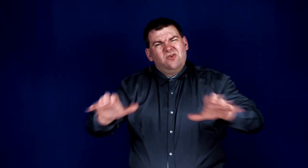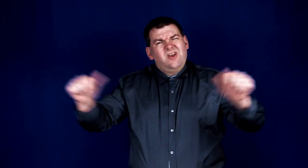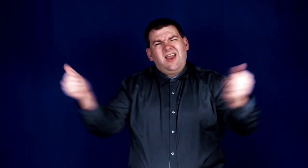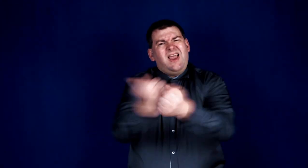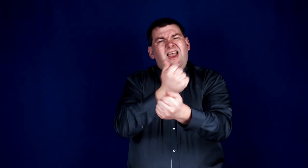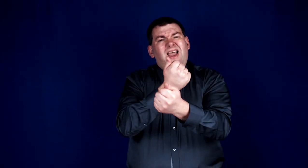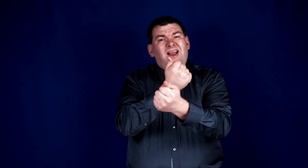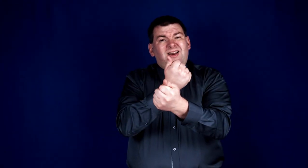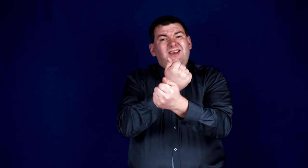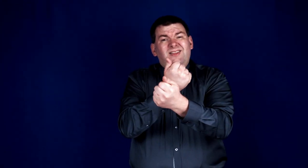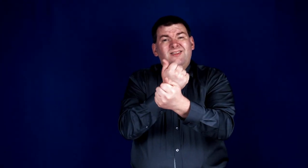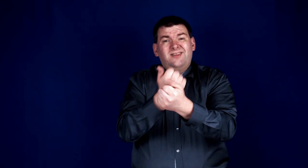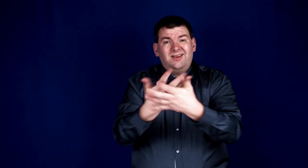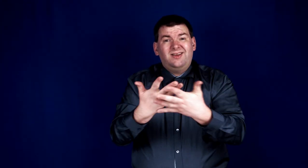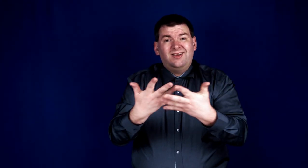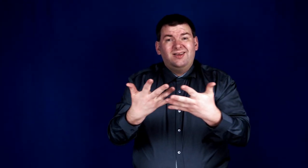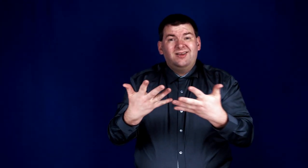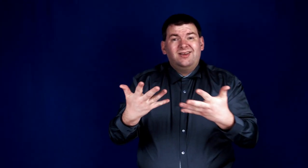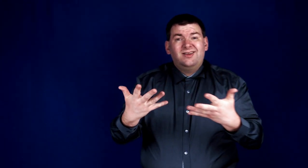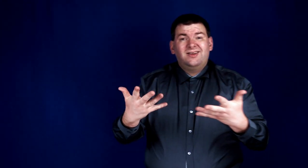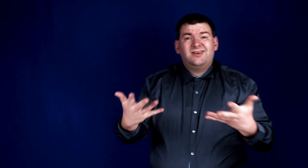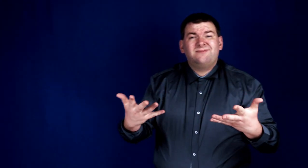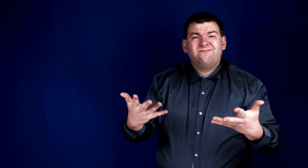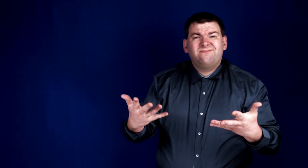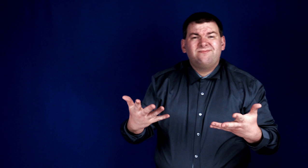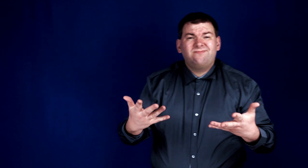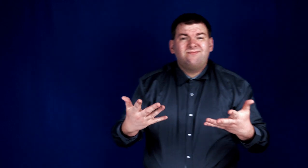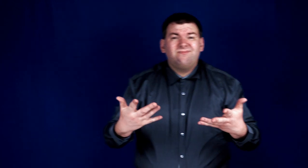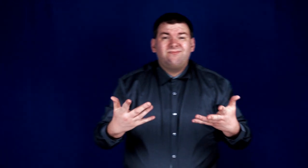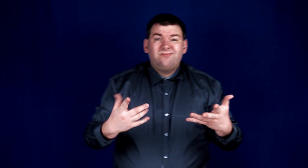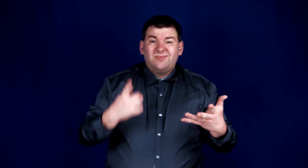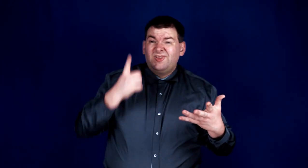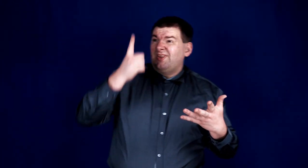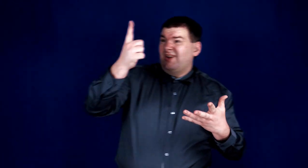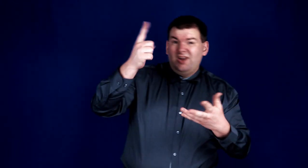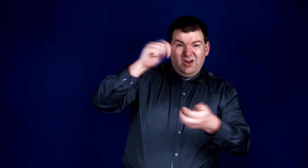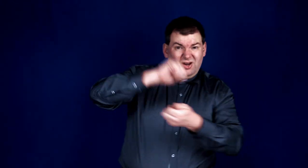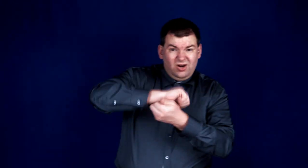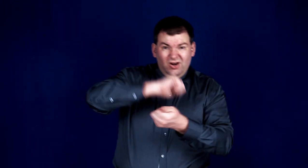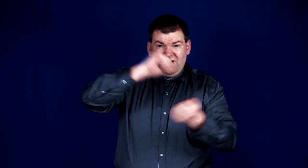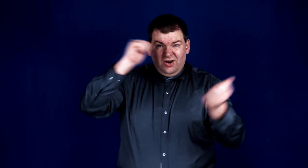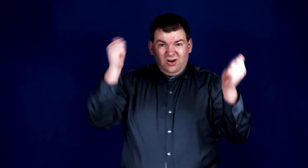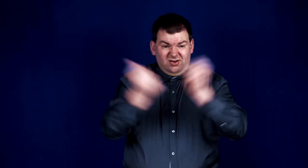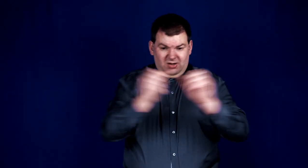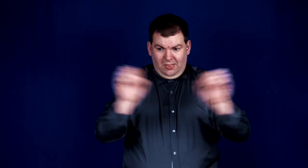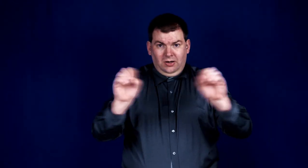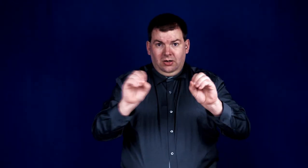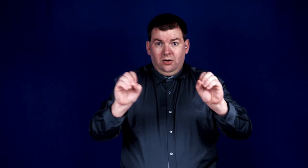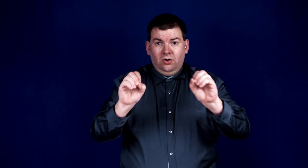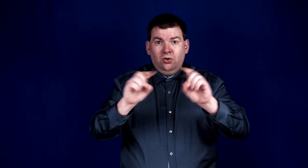anything. He turns nothing